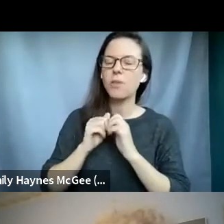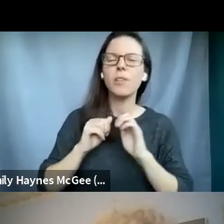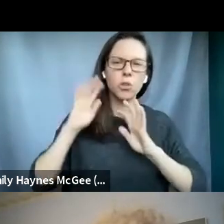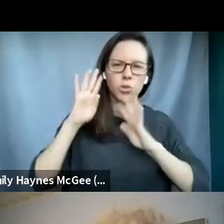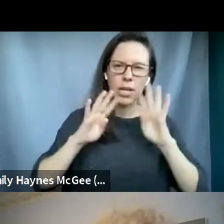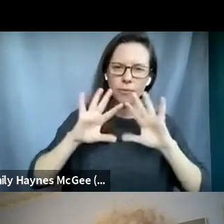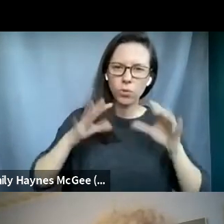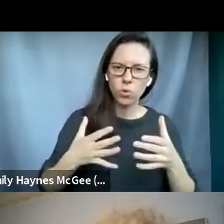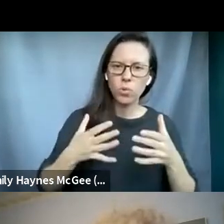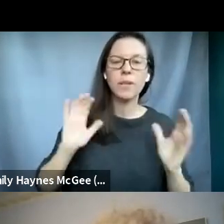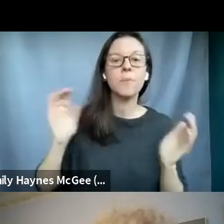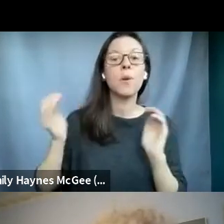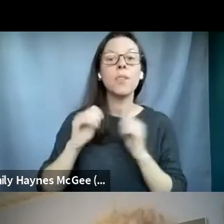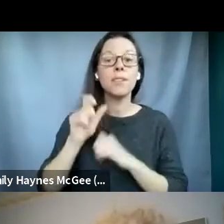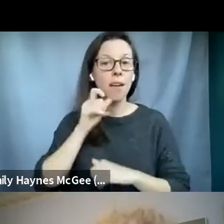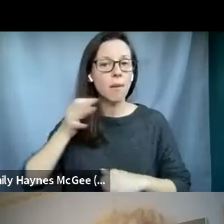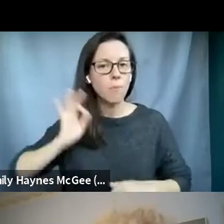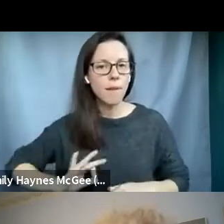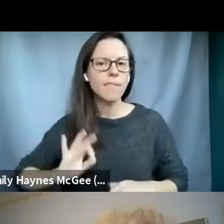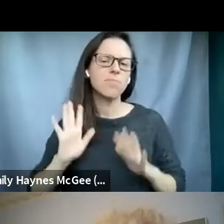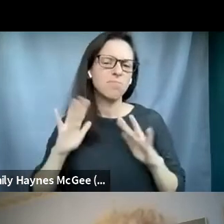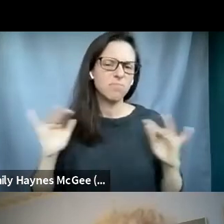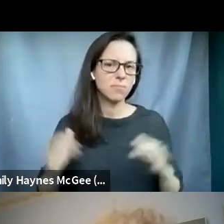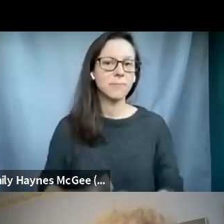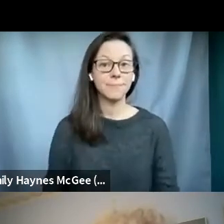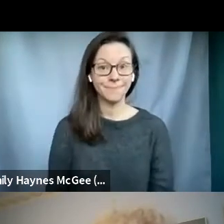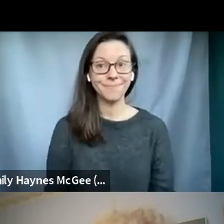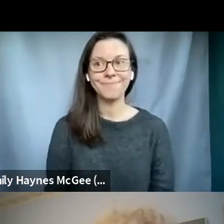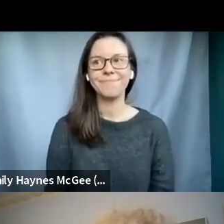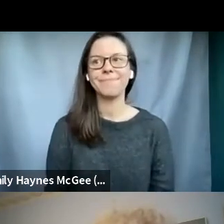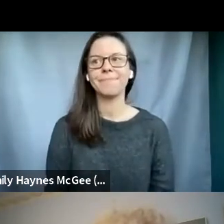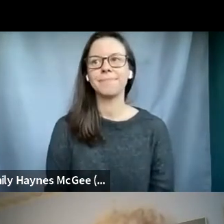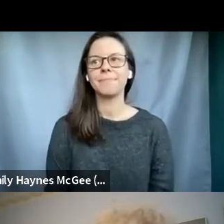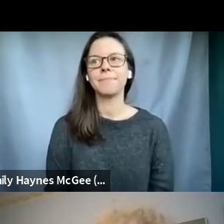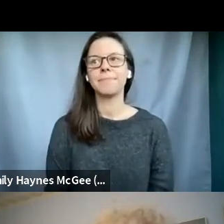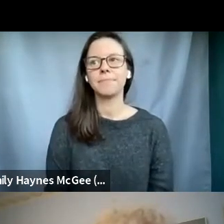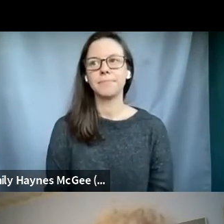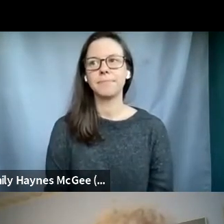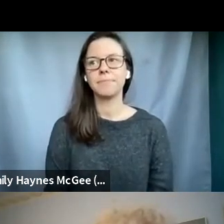like a nonprofit or something like that. Correct.